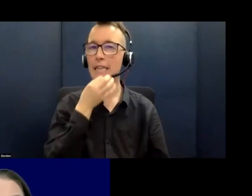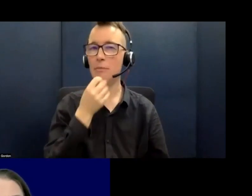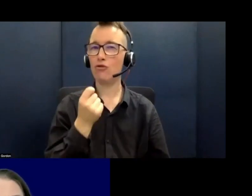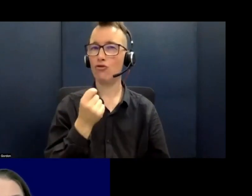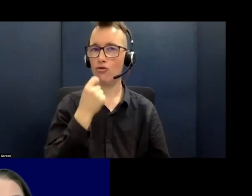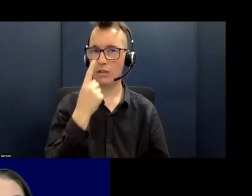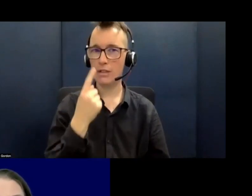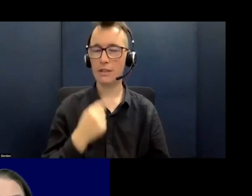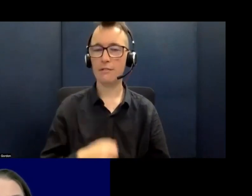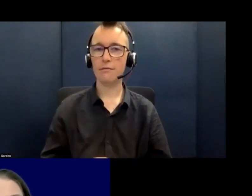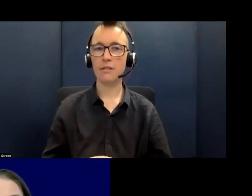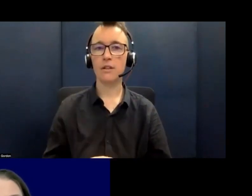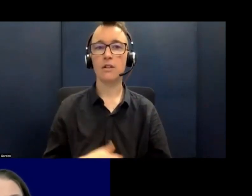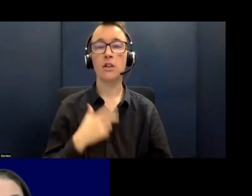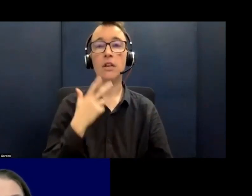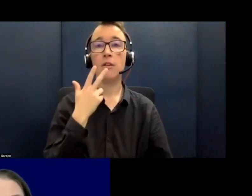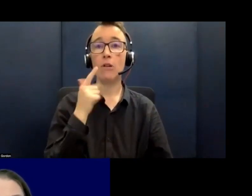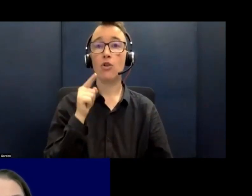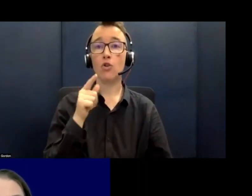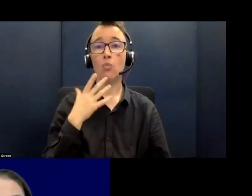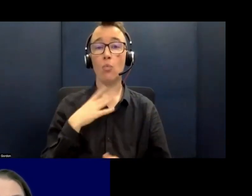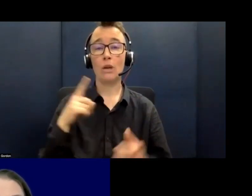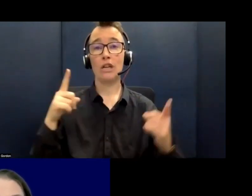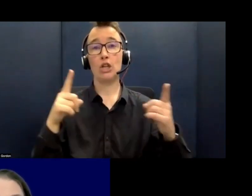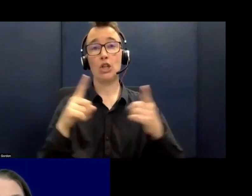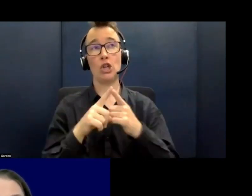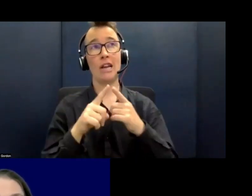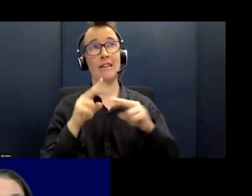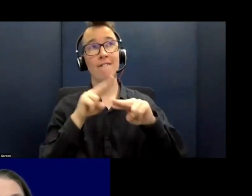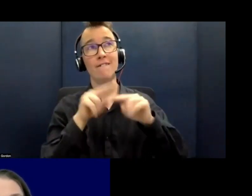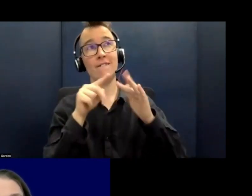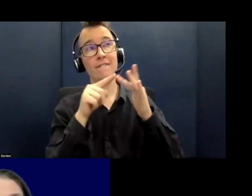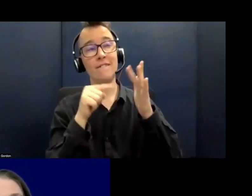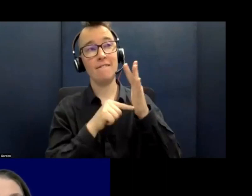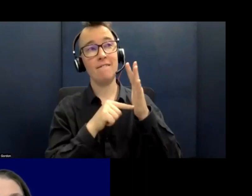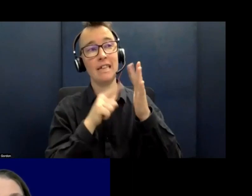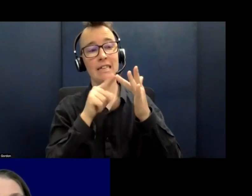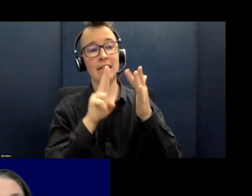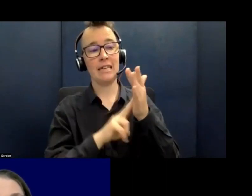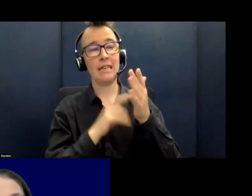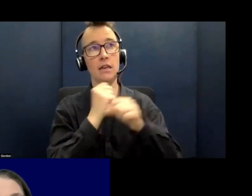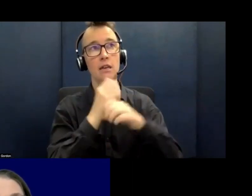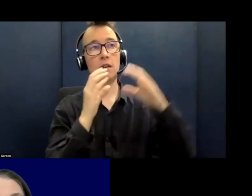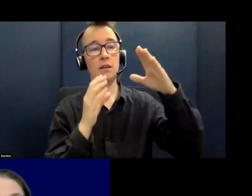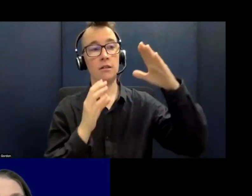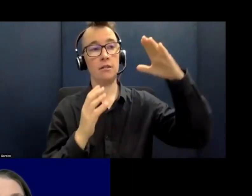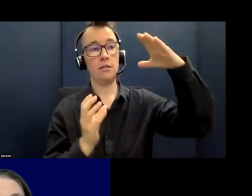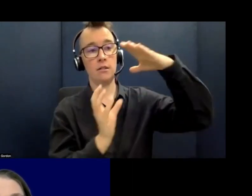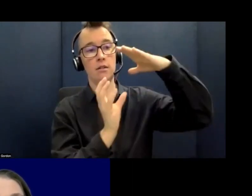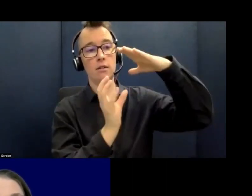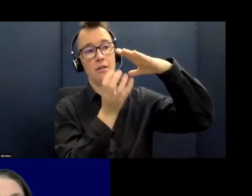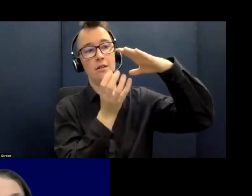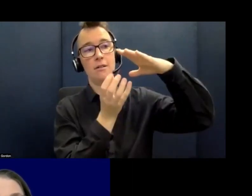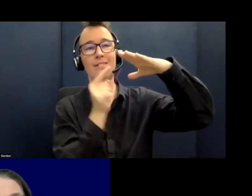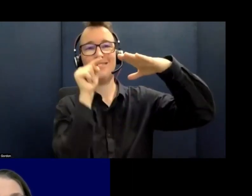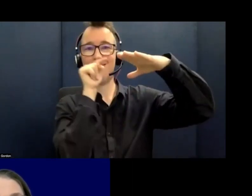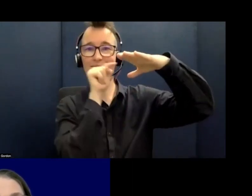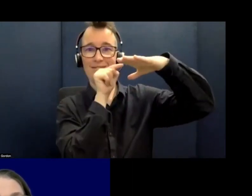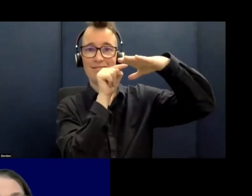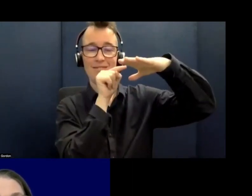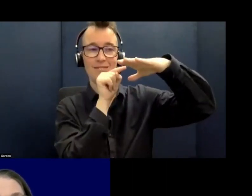to change the actual fittings in the house then I would suggest